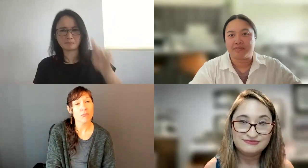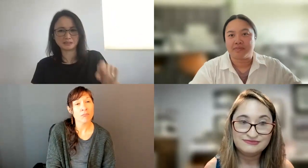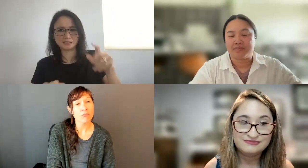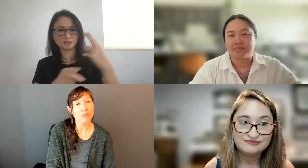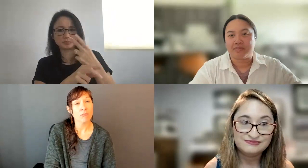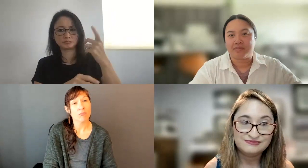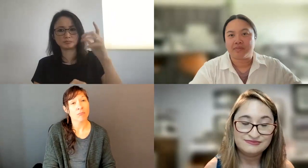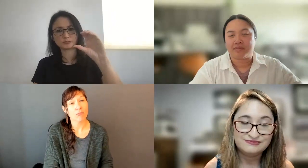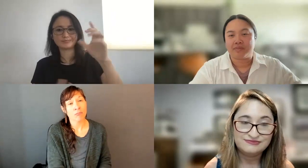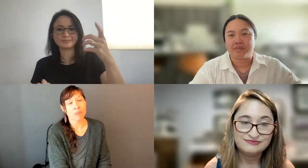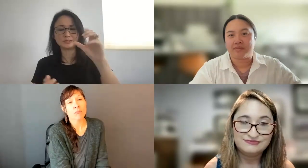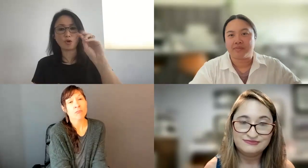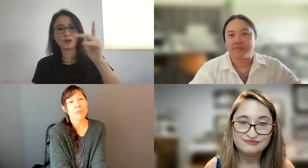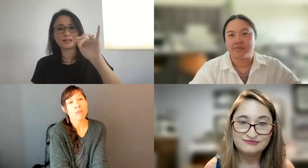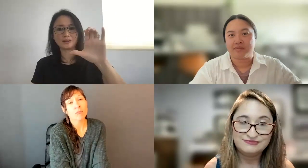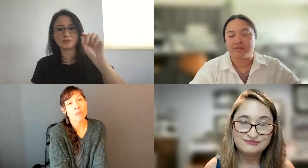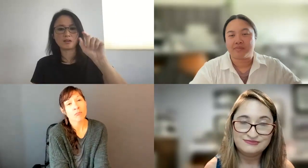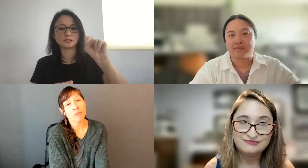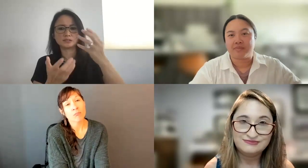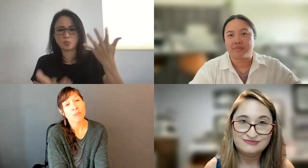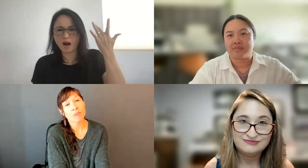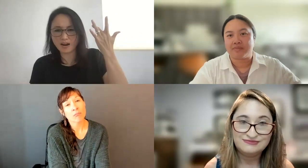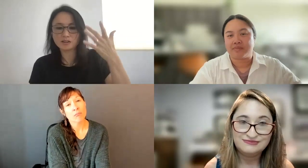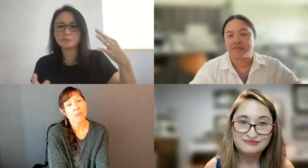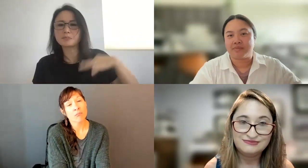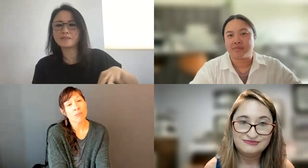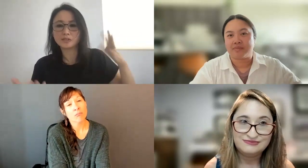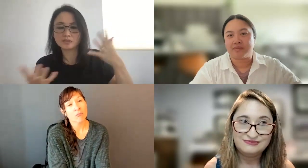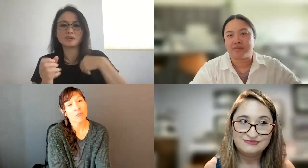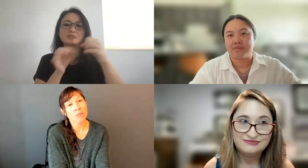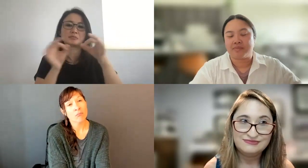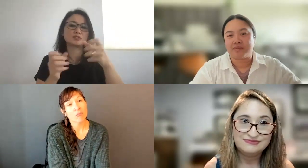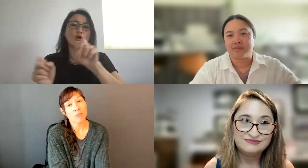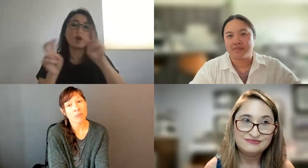where they're manufactured and why we would need to use organic cotton, things like that.